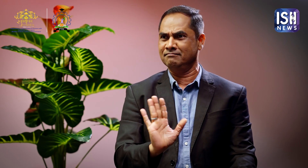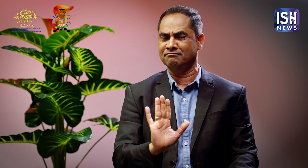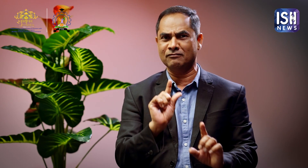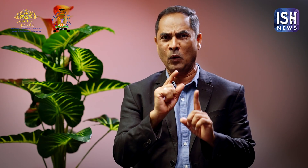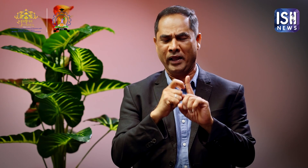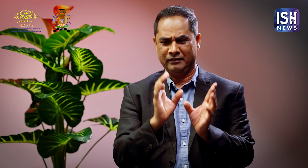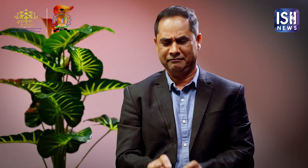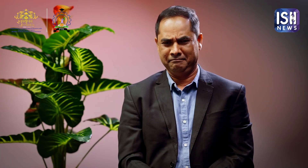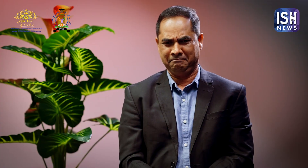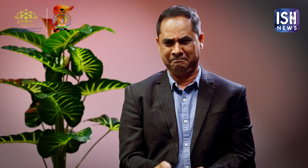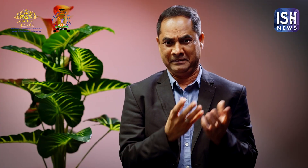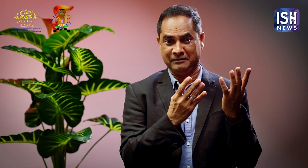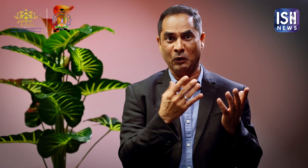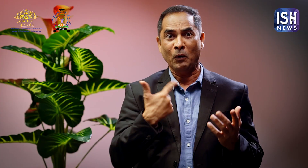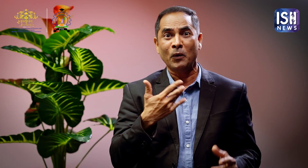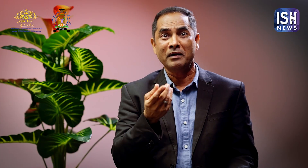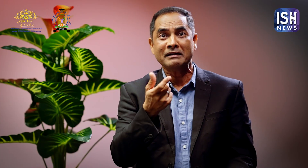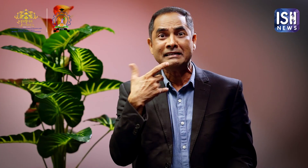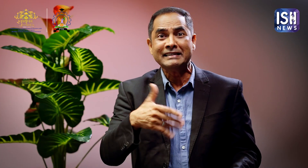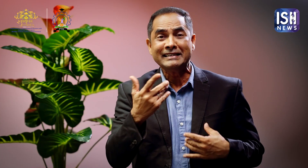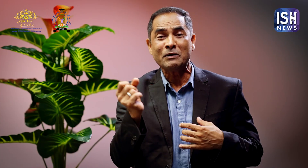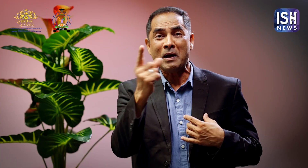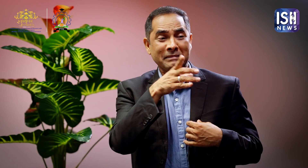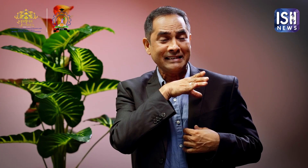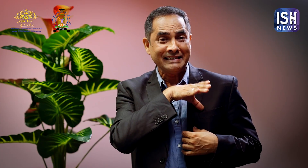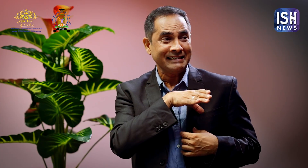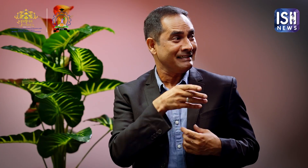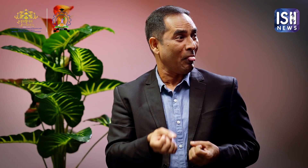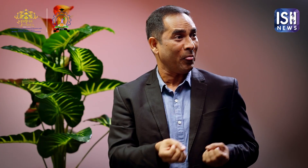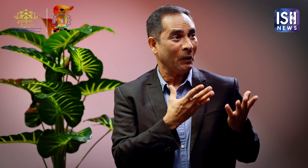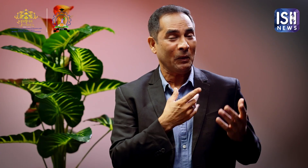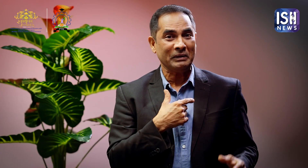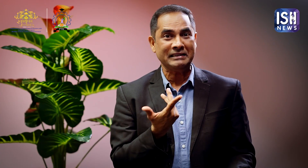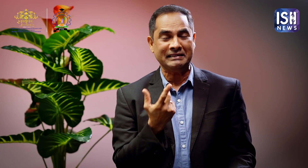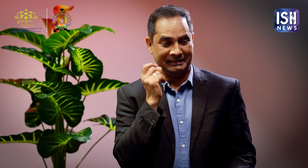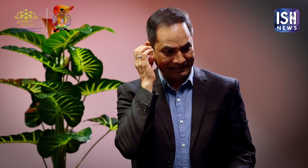So, I decided to sacrifice my job in the UK, despite the significant salary.